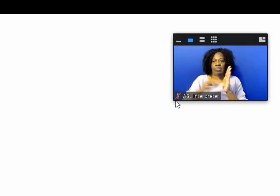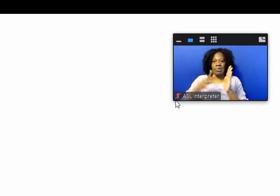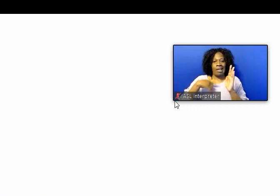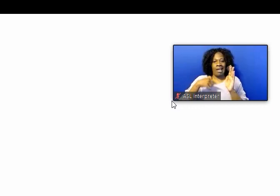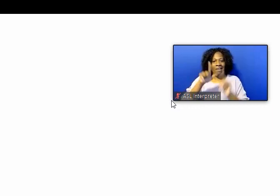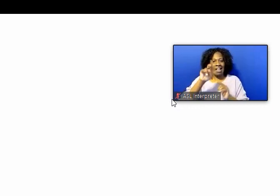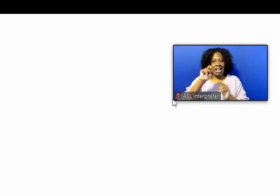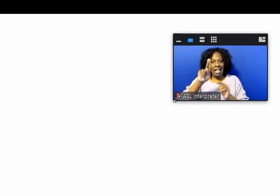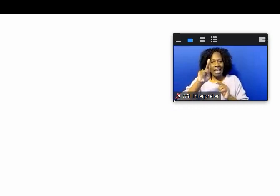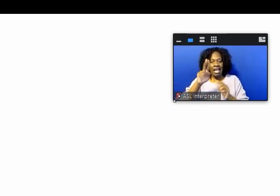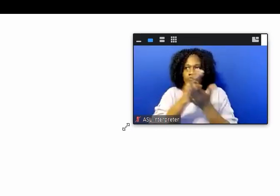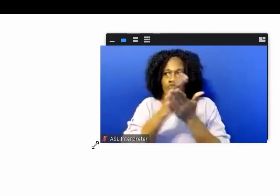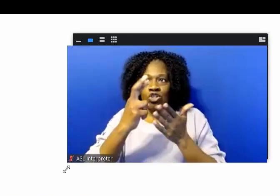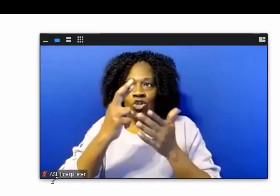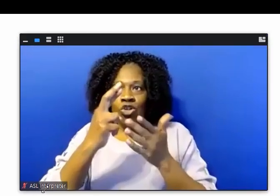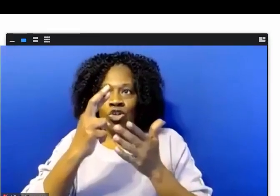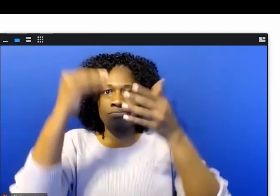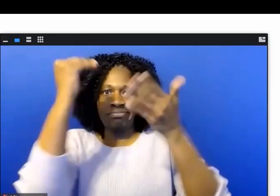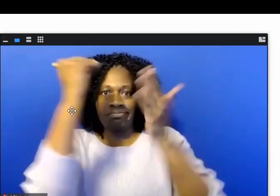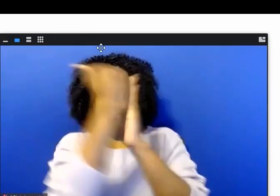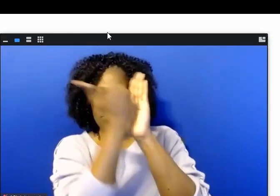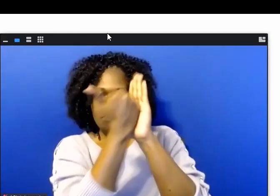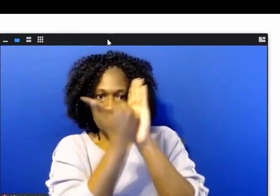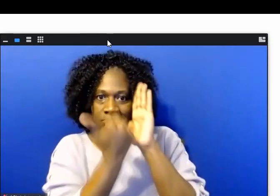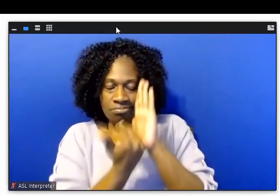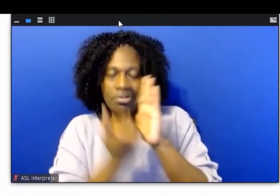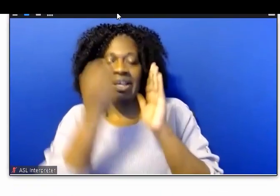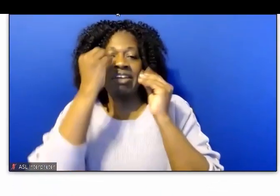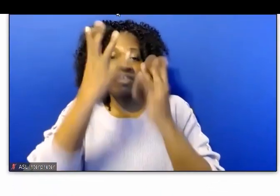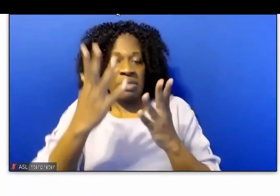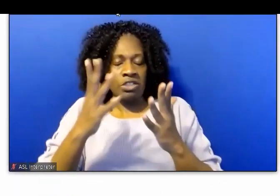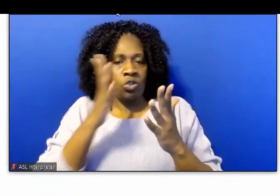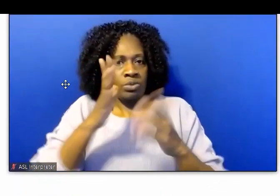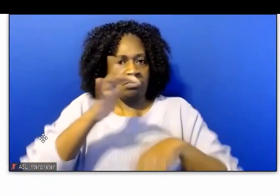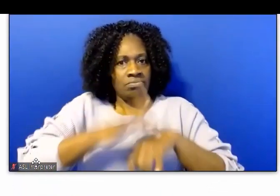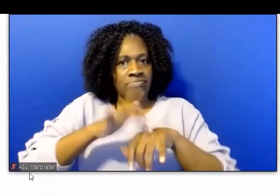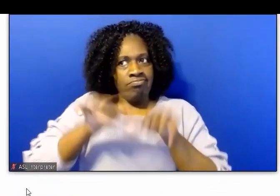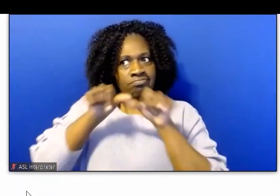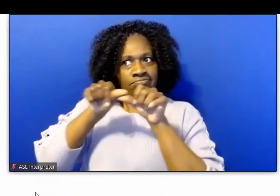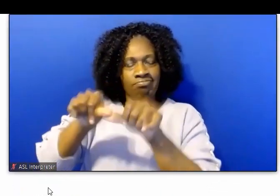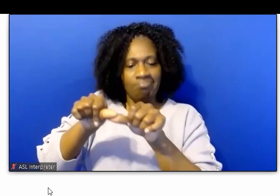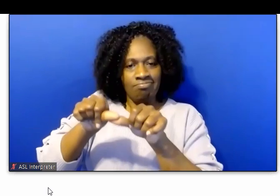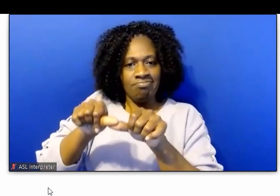And there is a lot of great information, but this will stay available to you. Slide.